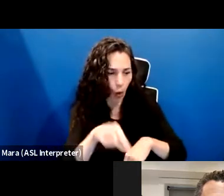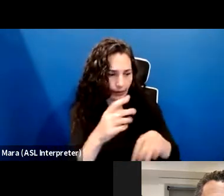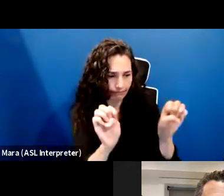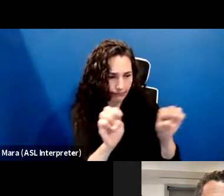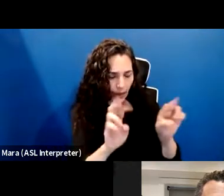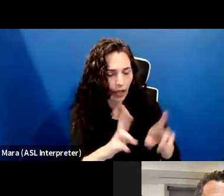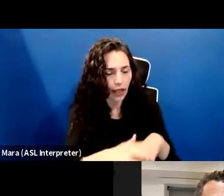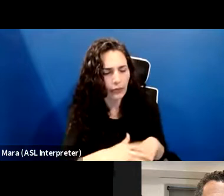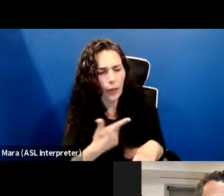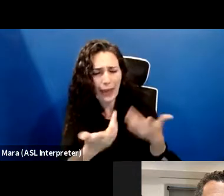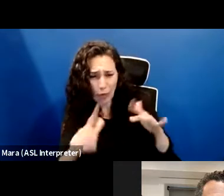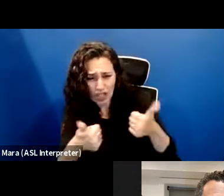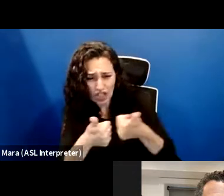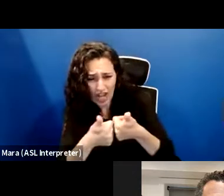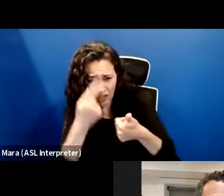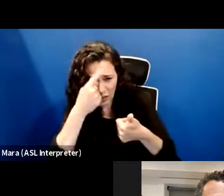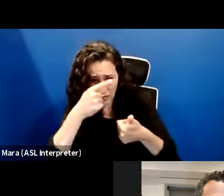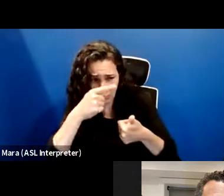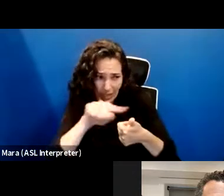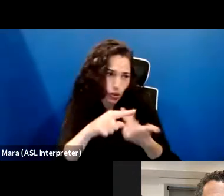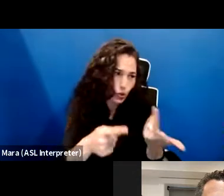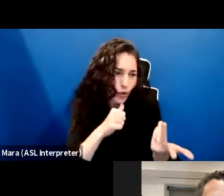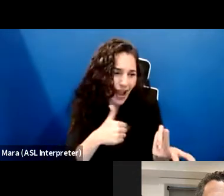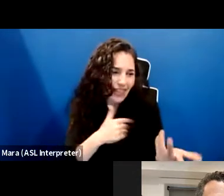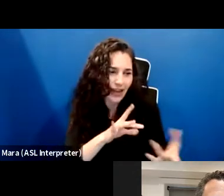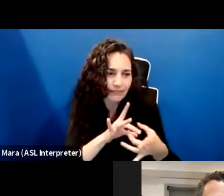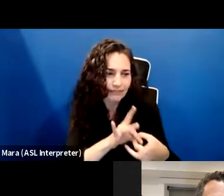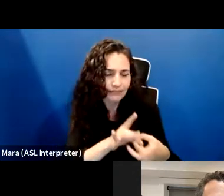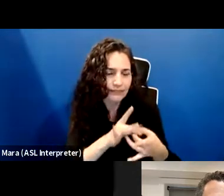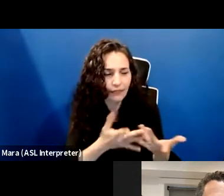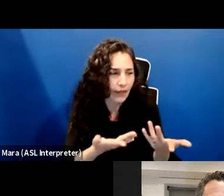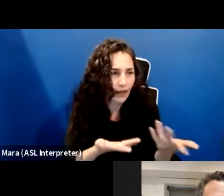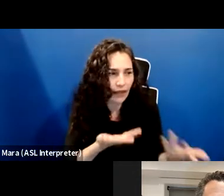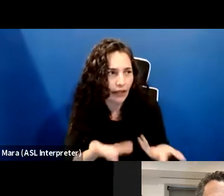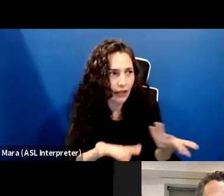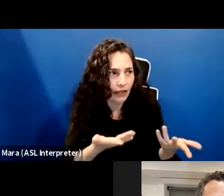to the patients that you're working with, given that you may not have that sort of preexisting, sort of long-term relationship